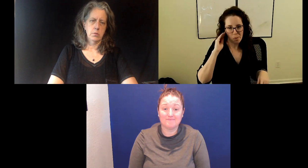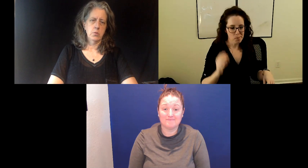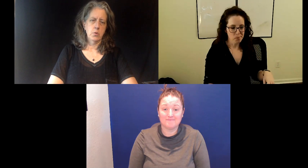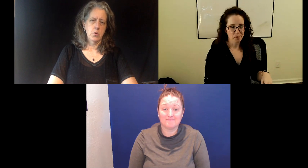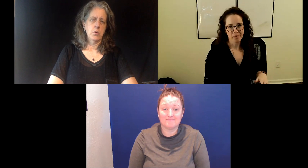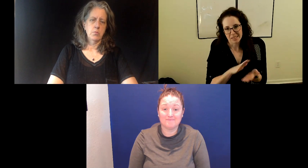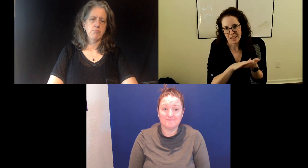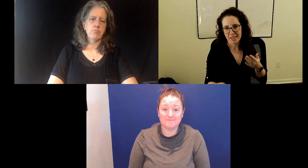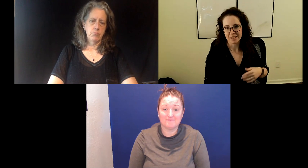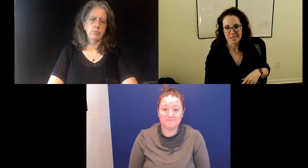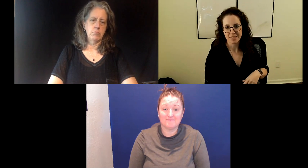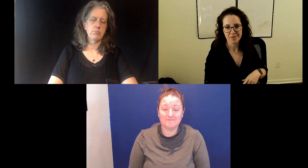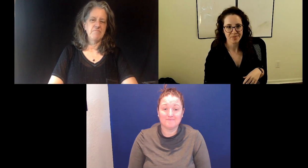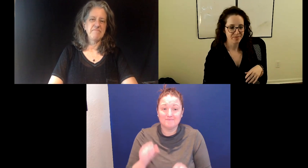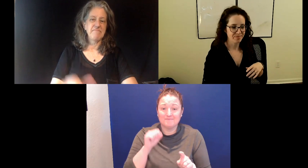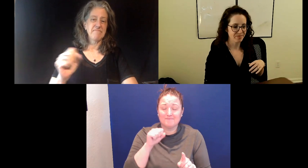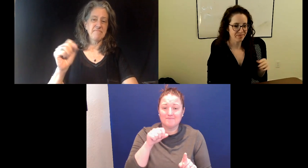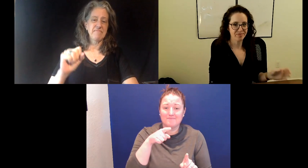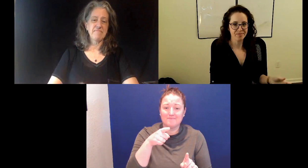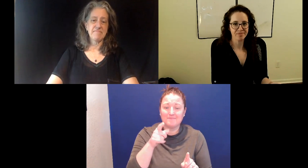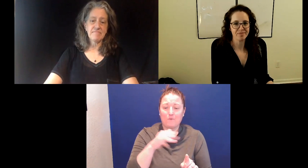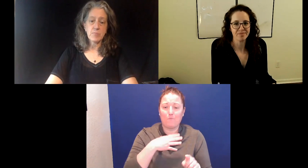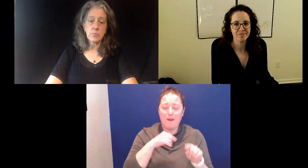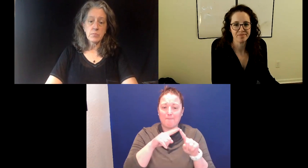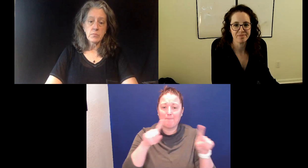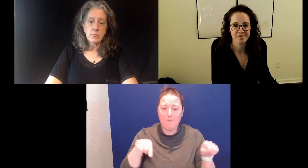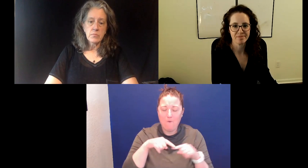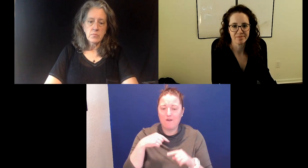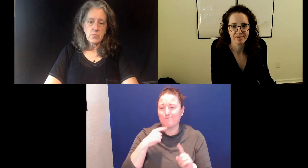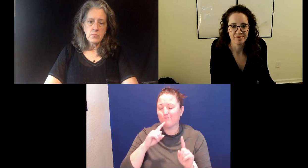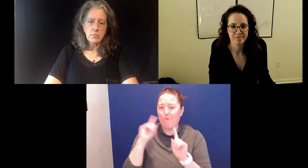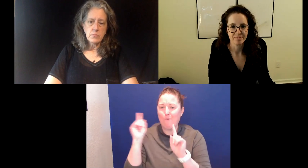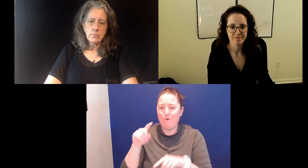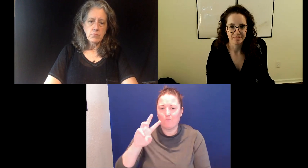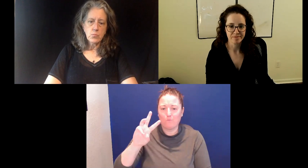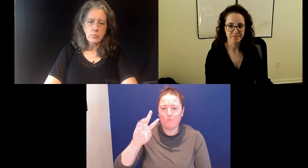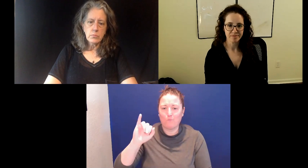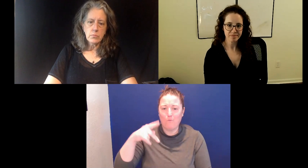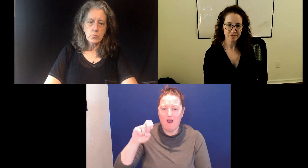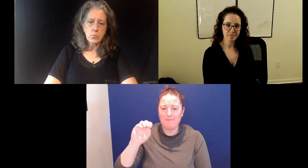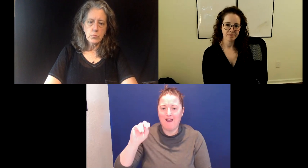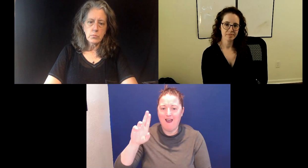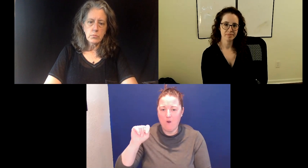hands-on work because they're sitting at home in front of a screen you know on my whiteboard um